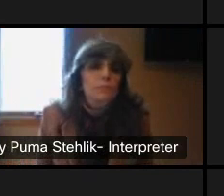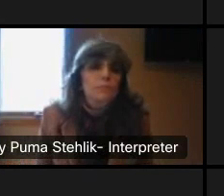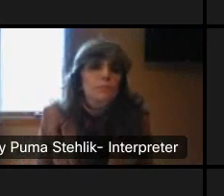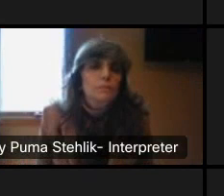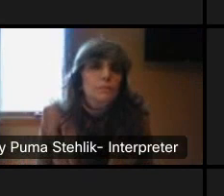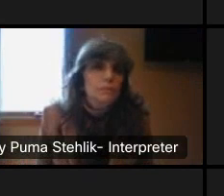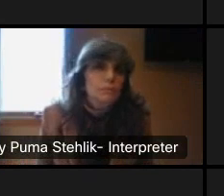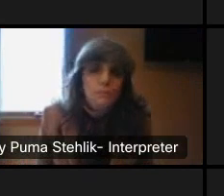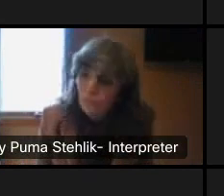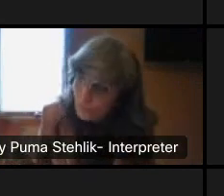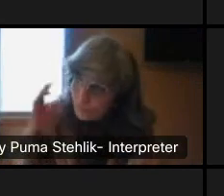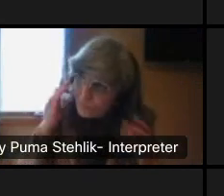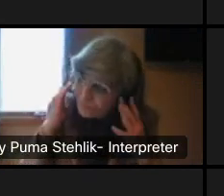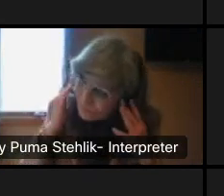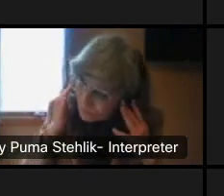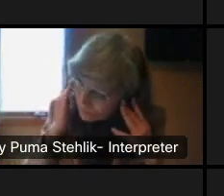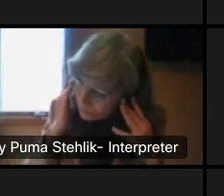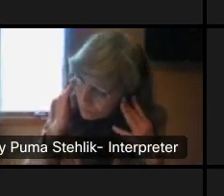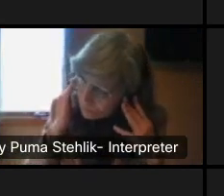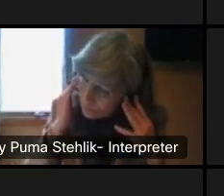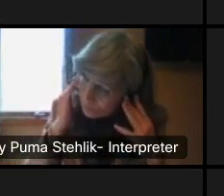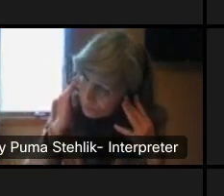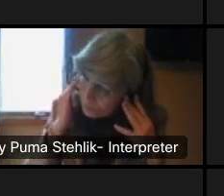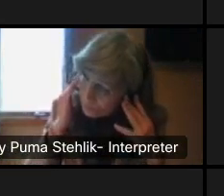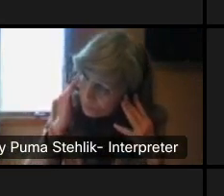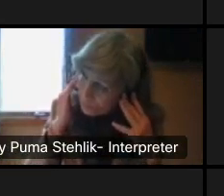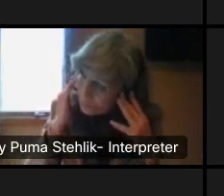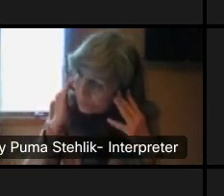The partition pertains to we variance taking the lead.